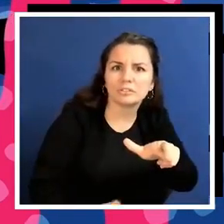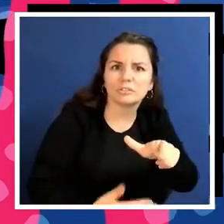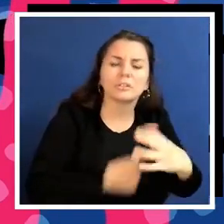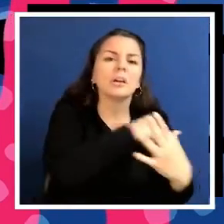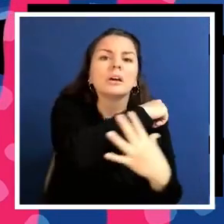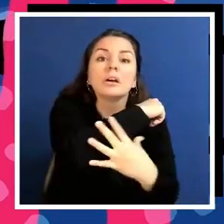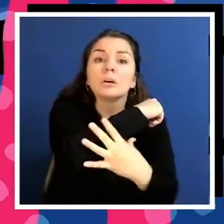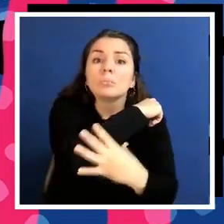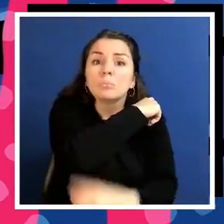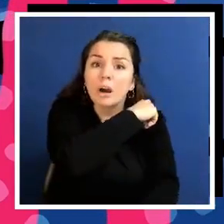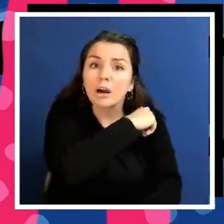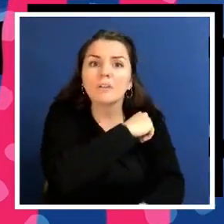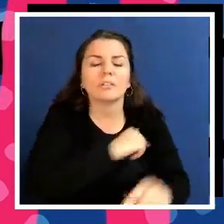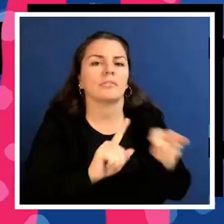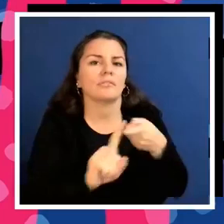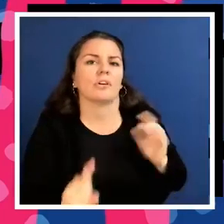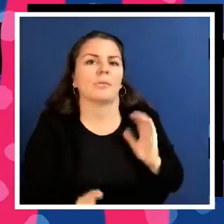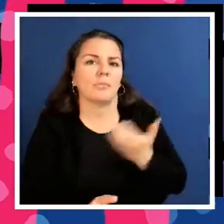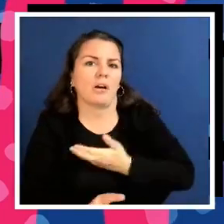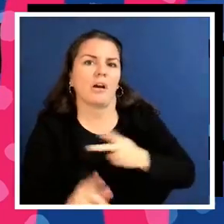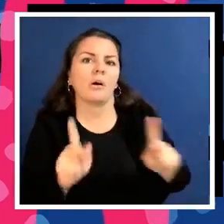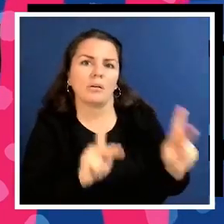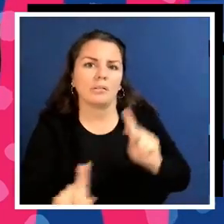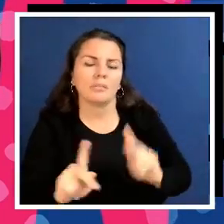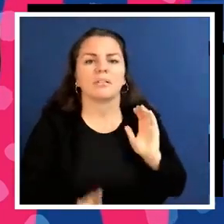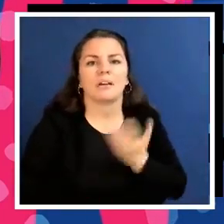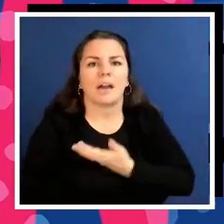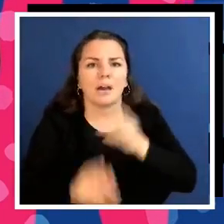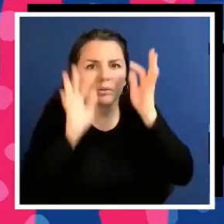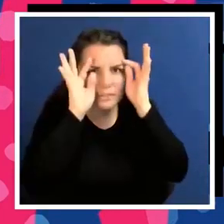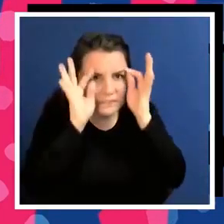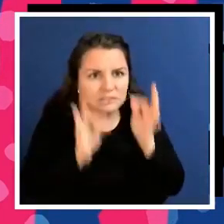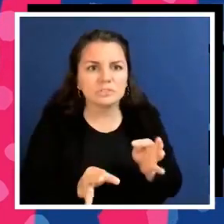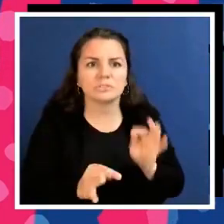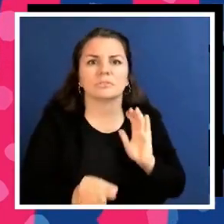WORD, AND ALL FAITH TRTRITIOIO